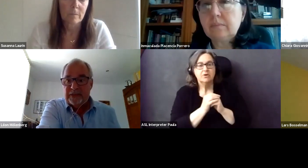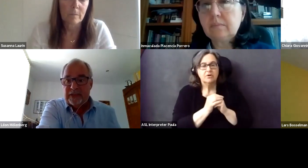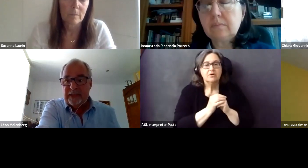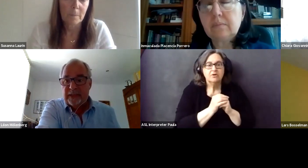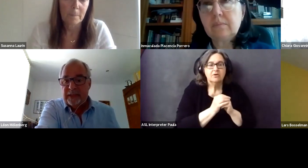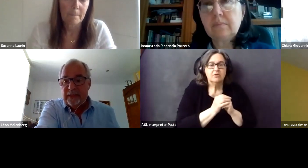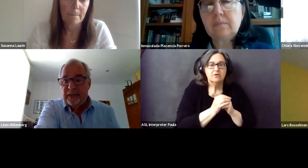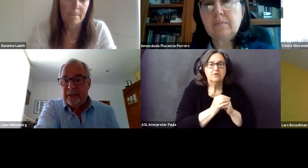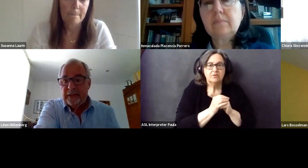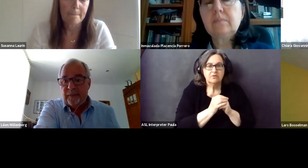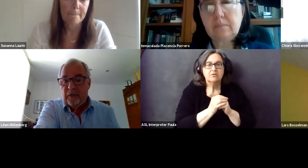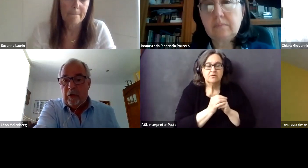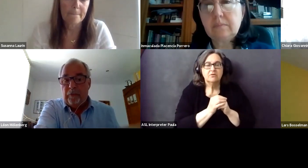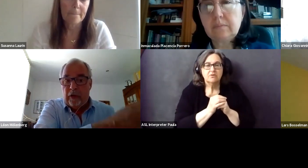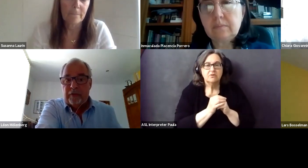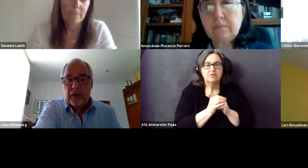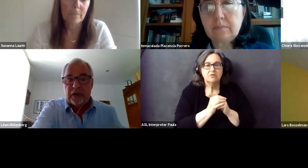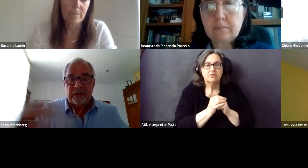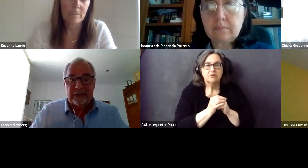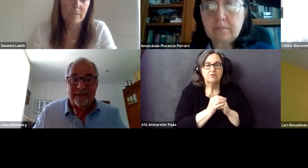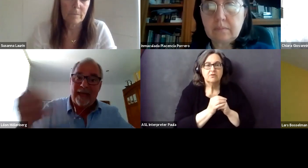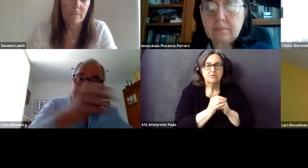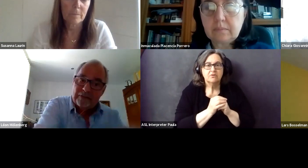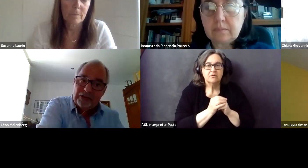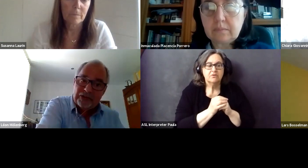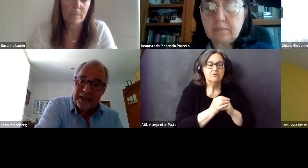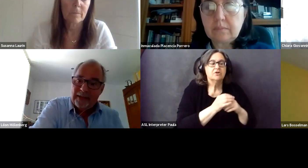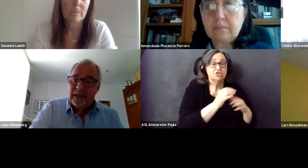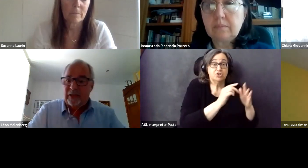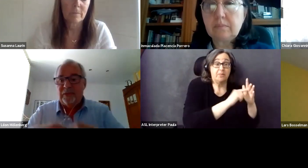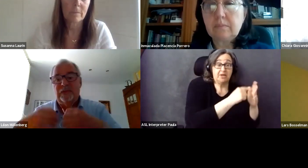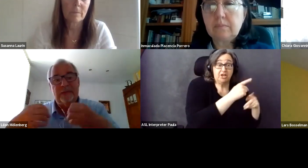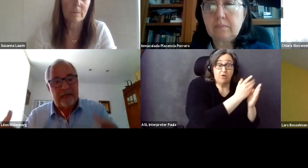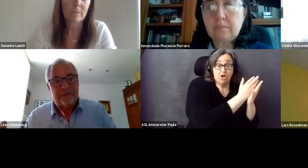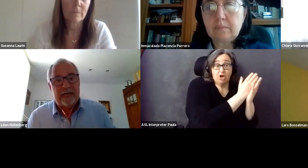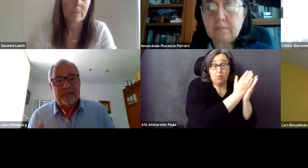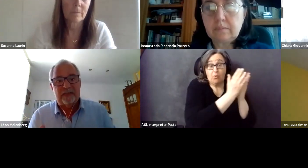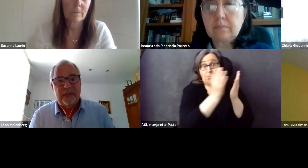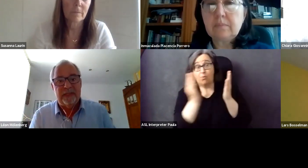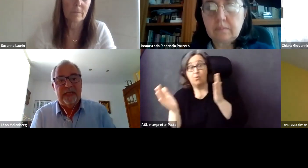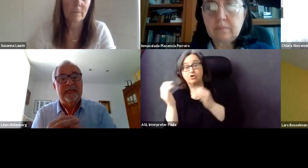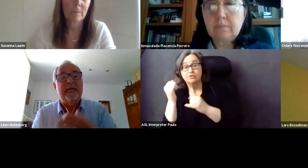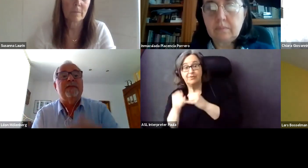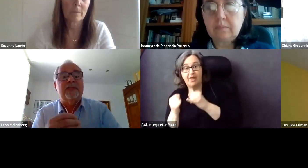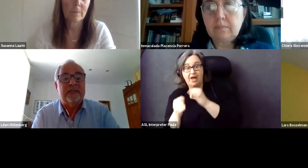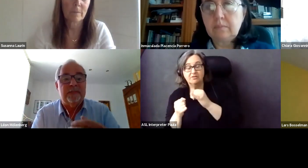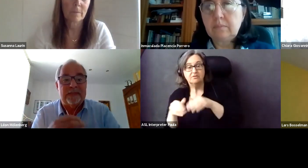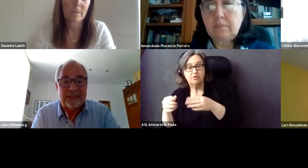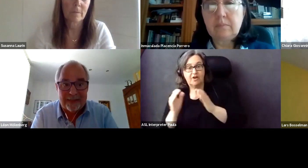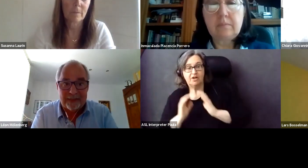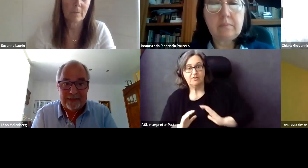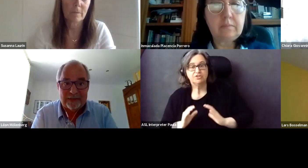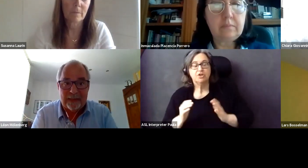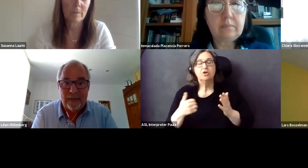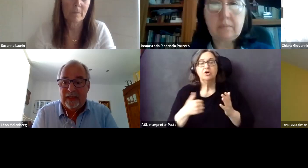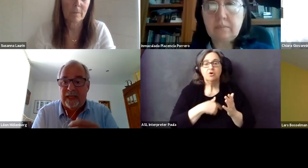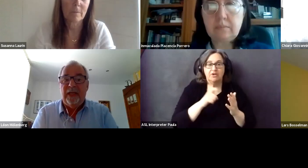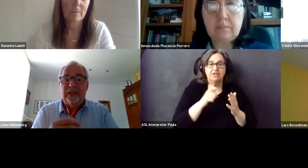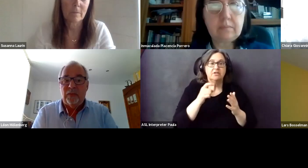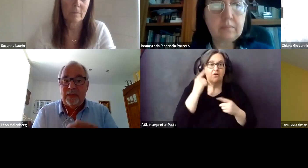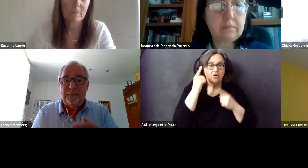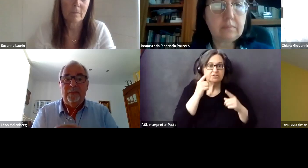the production of services and products